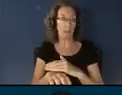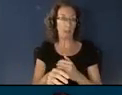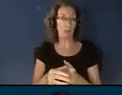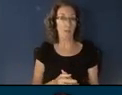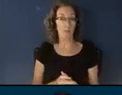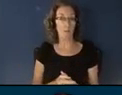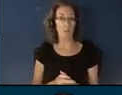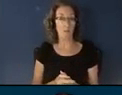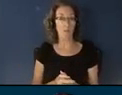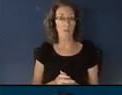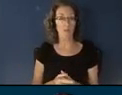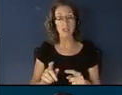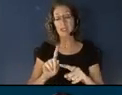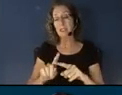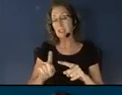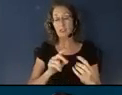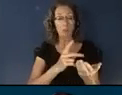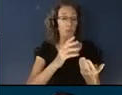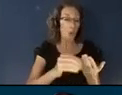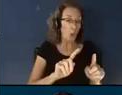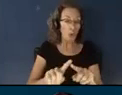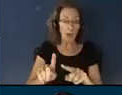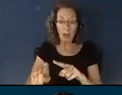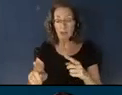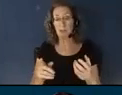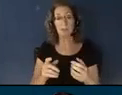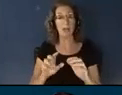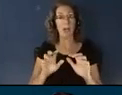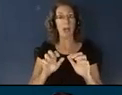various programs you can use on the way to address participant accommodation requests.